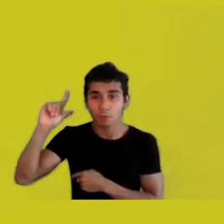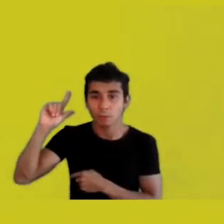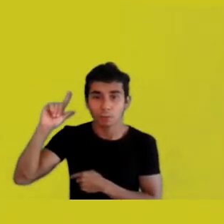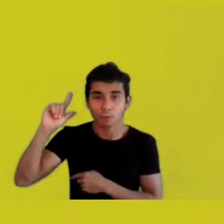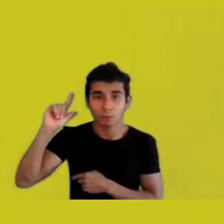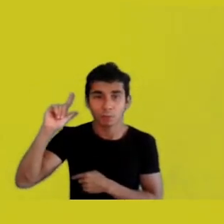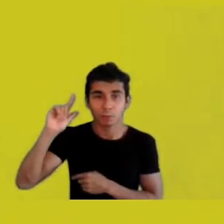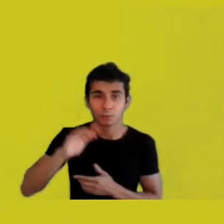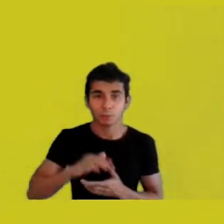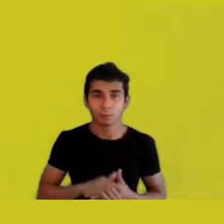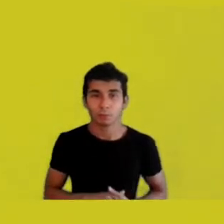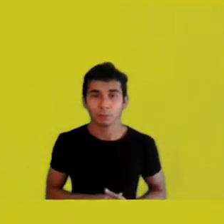It’s different.